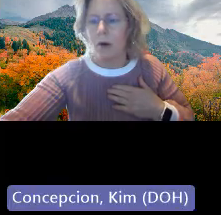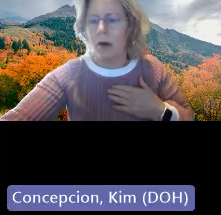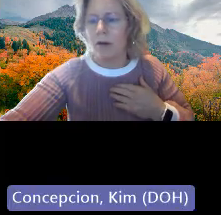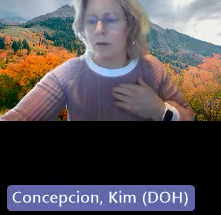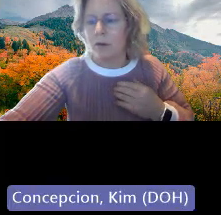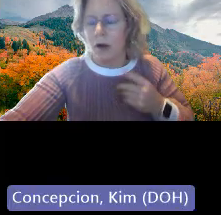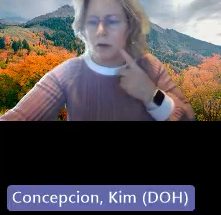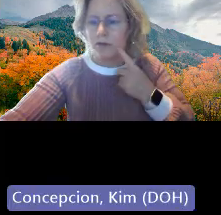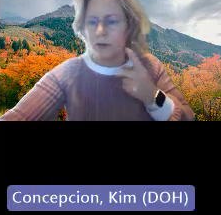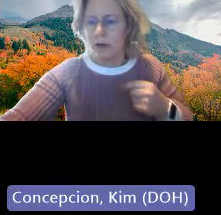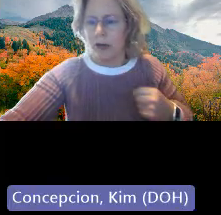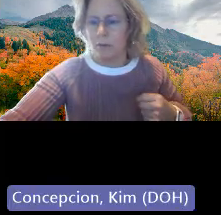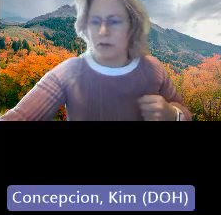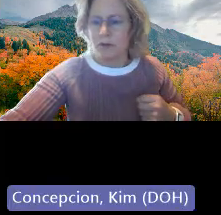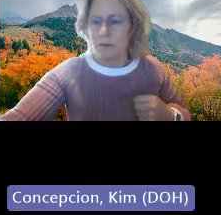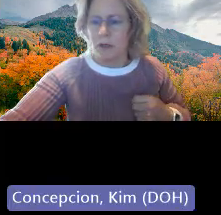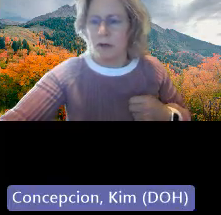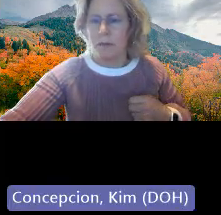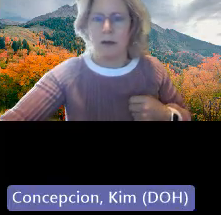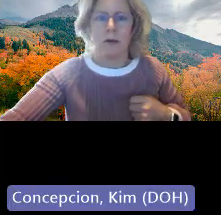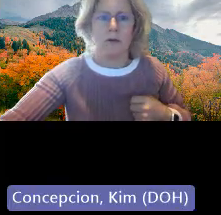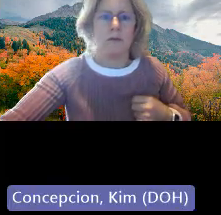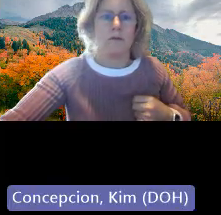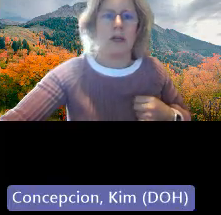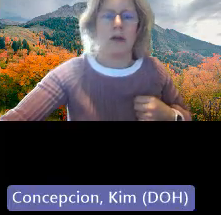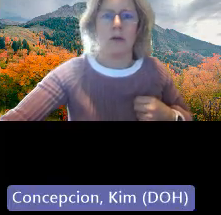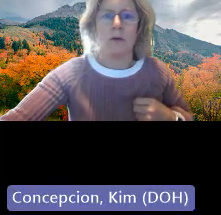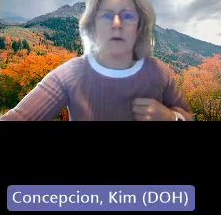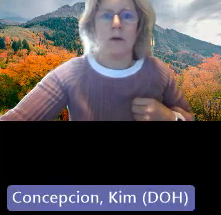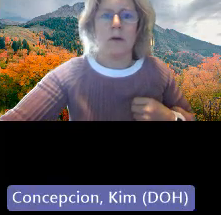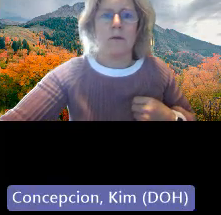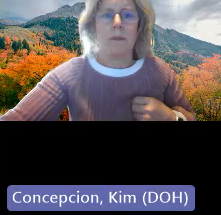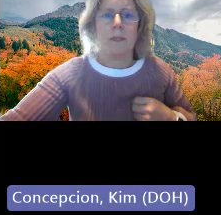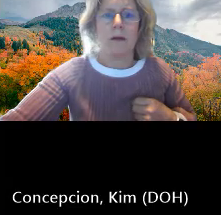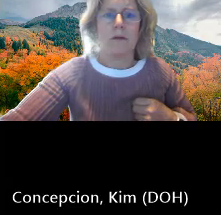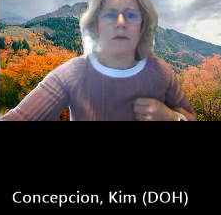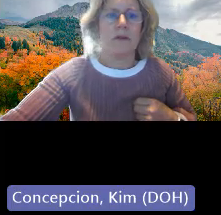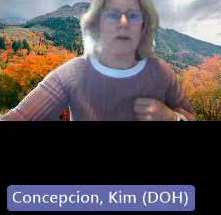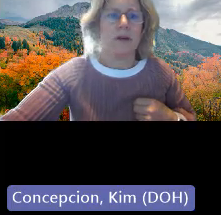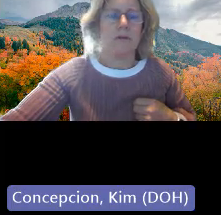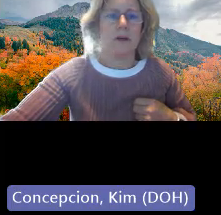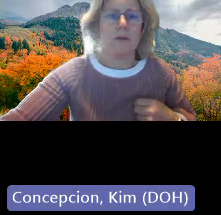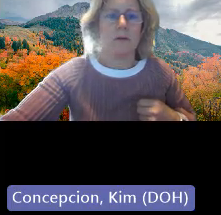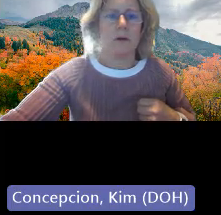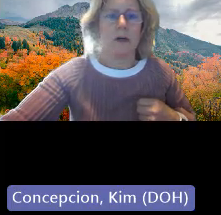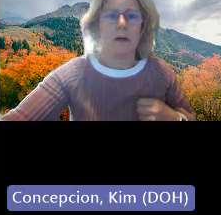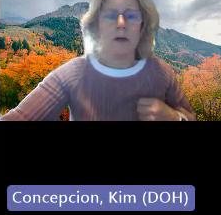Oh, I'll, and I'll turn on Your camera in just a minute, Amanda. Thank you. Let's see if I can find you really quick.